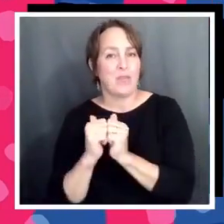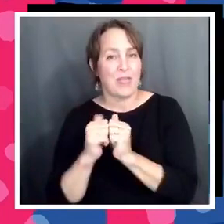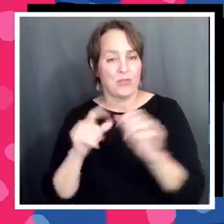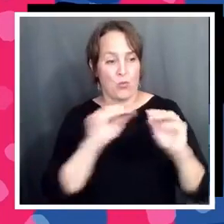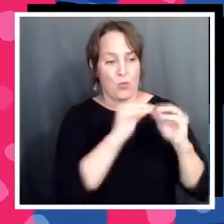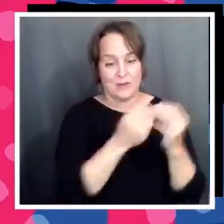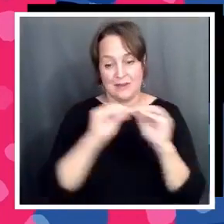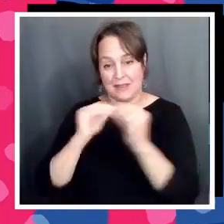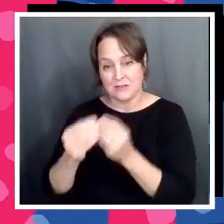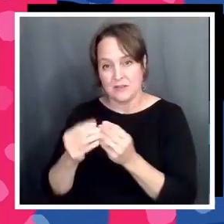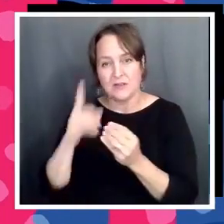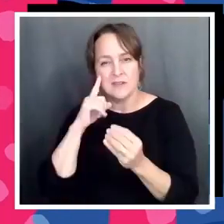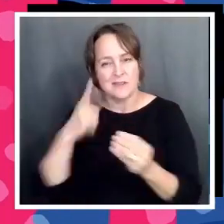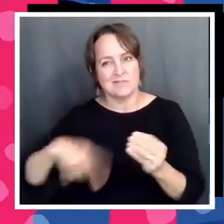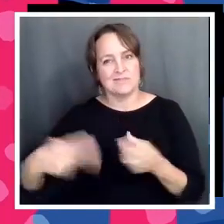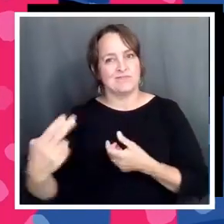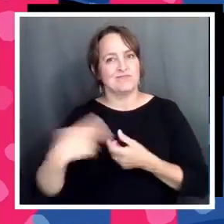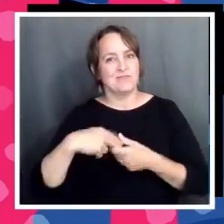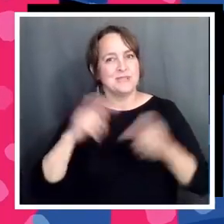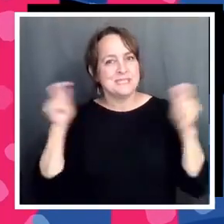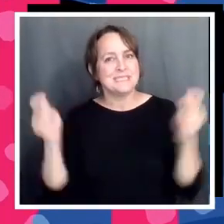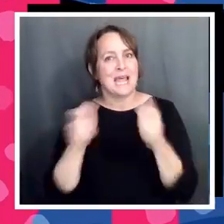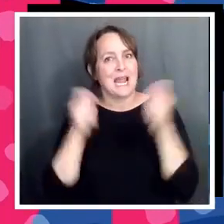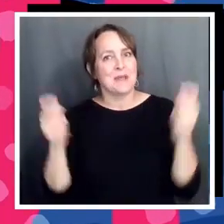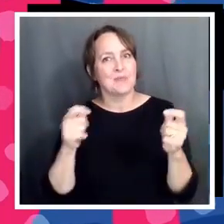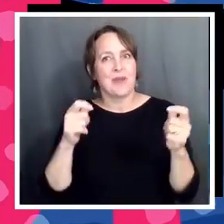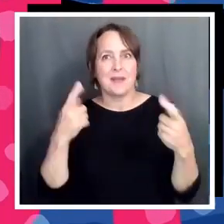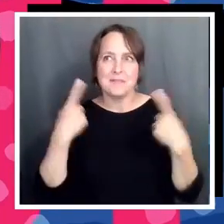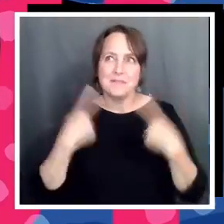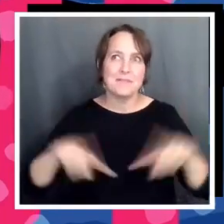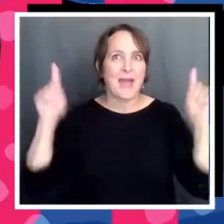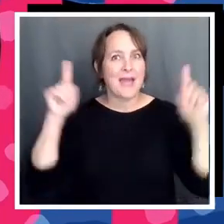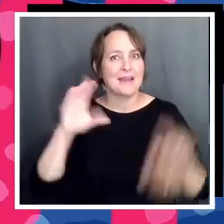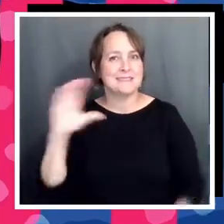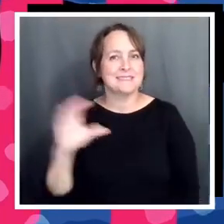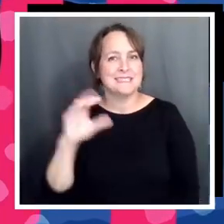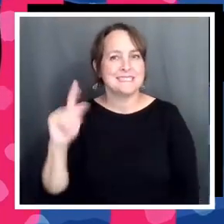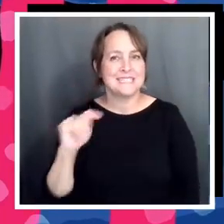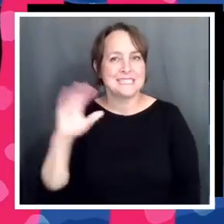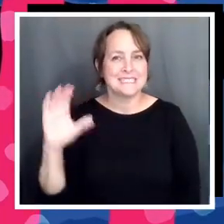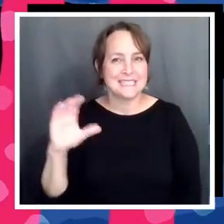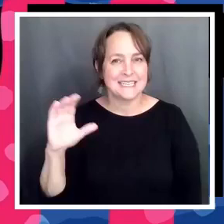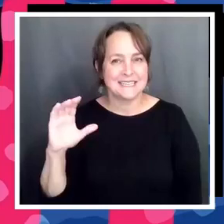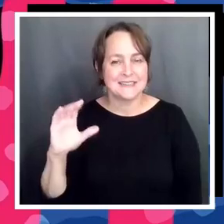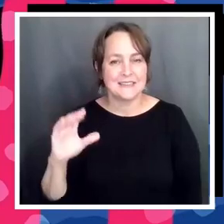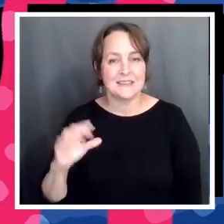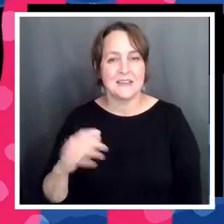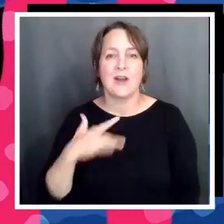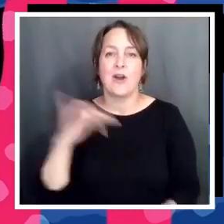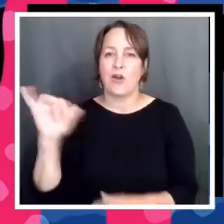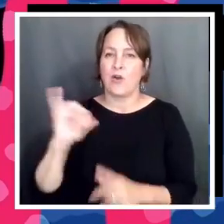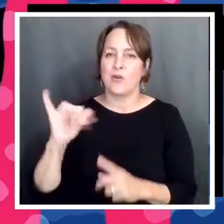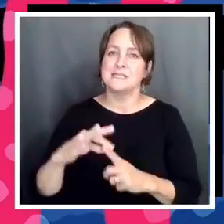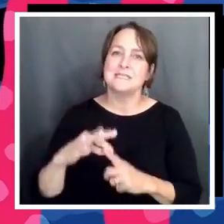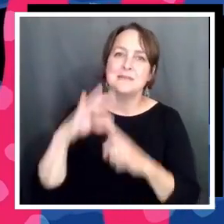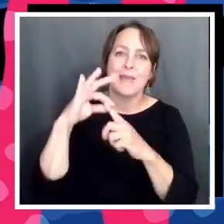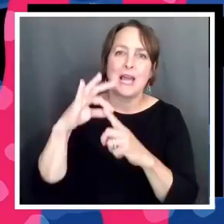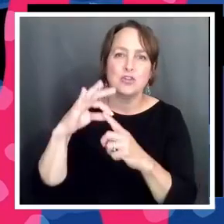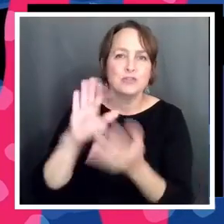BACK TOGETHER FOR INVITING ME TO BE PART OF CELEBRATING THE